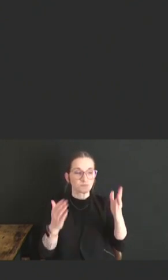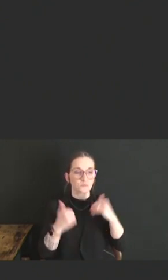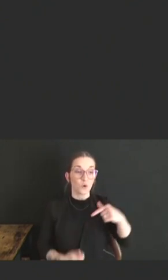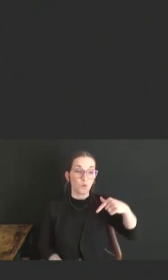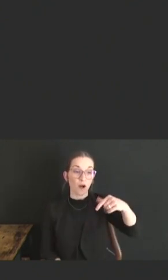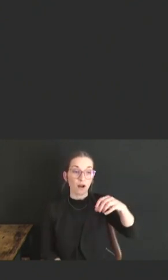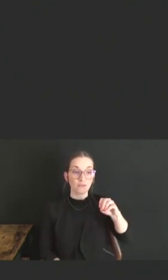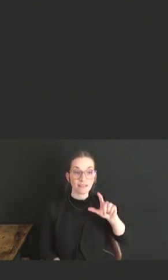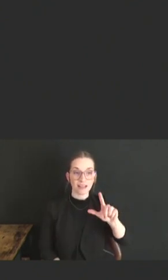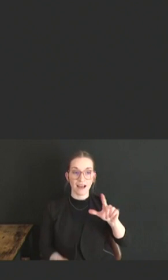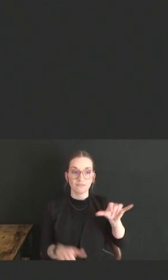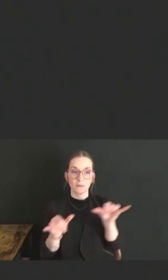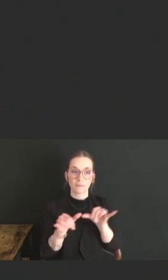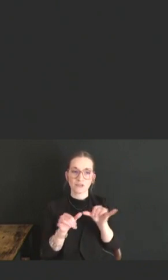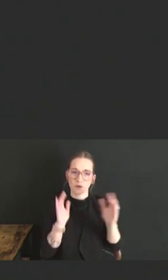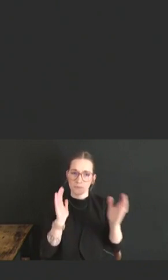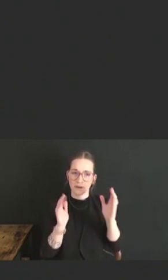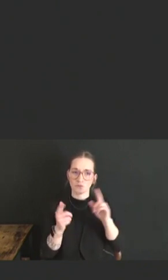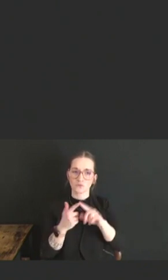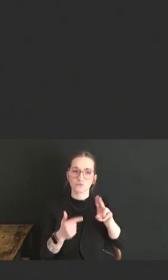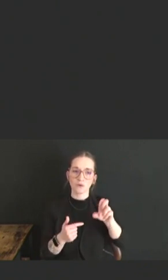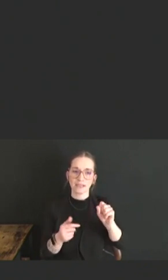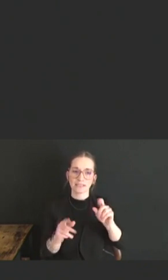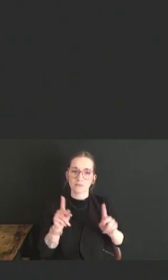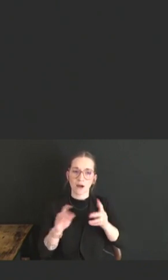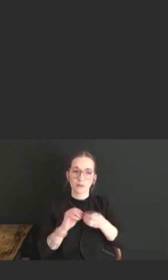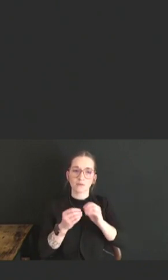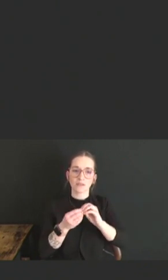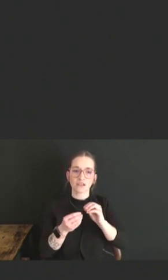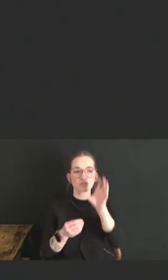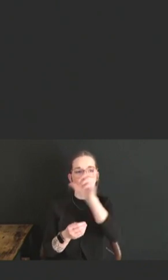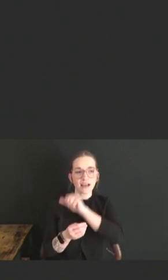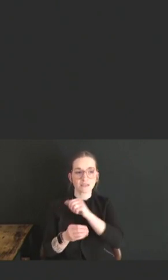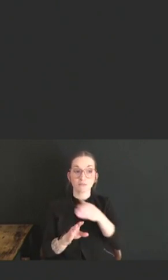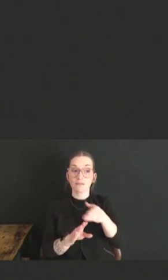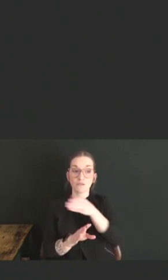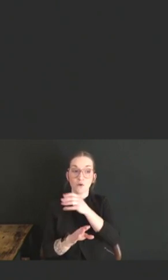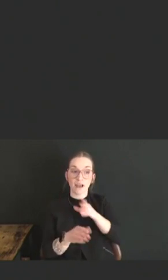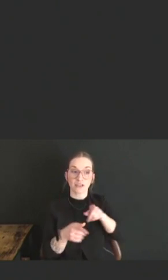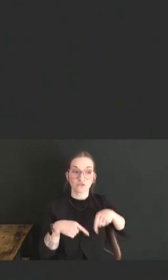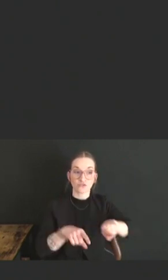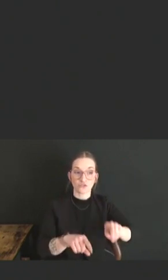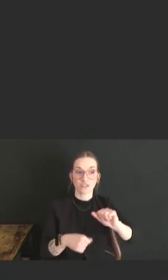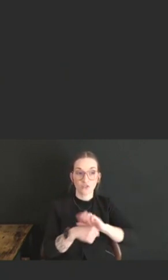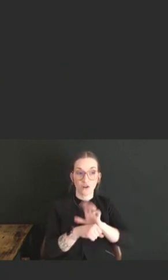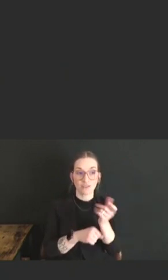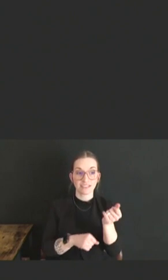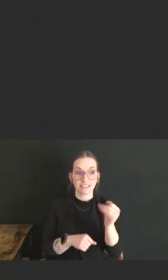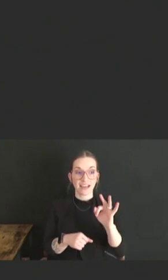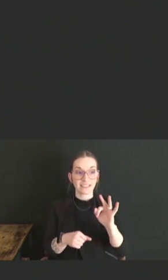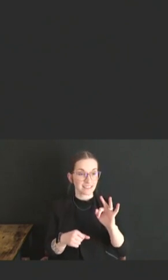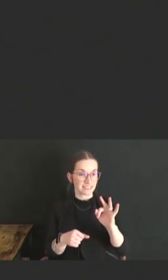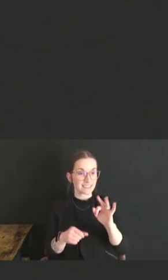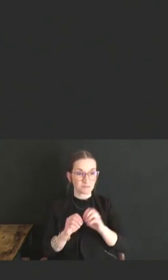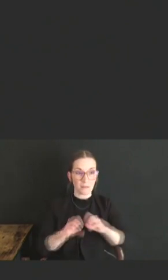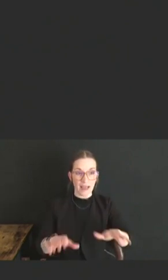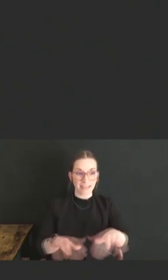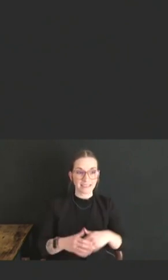U.S. population estimates before and during the COVID-19 pandemic, and most had improvements